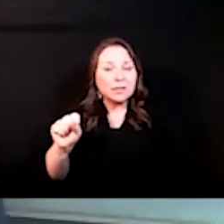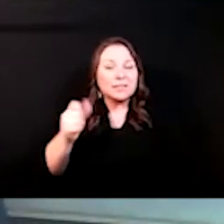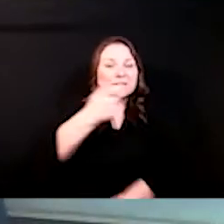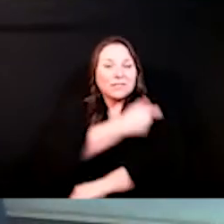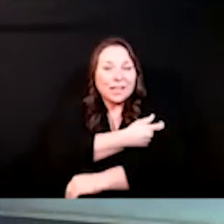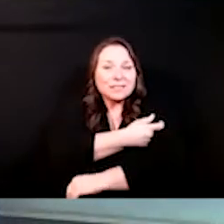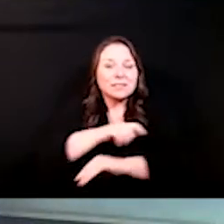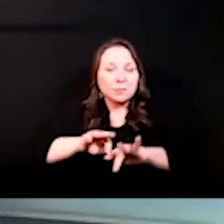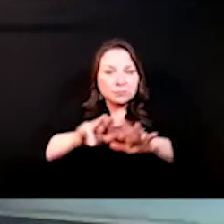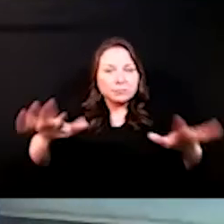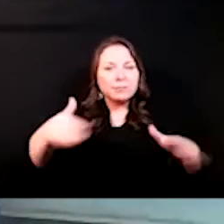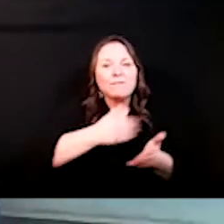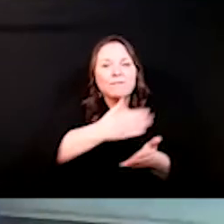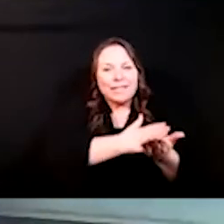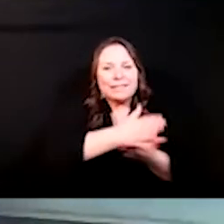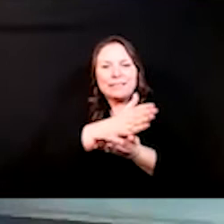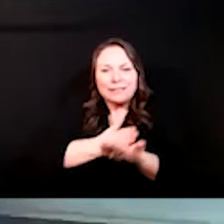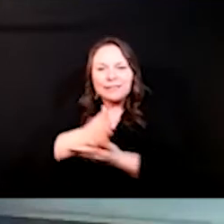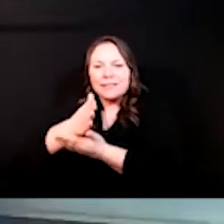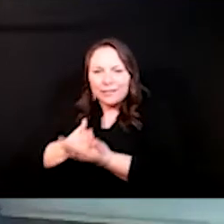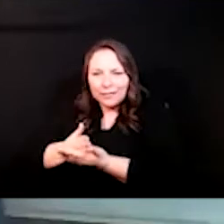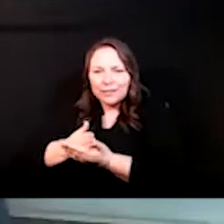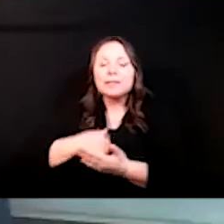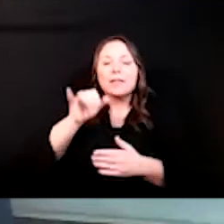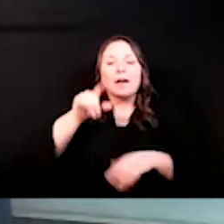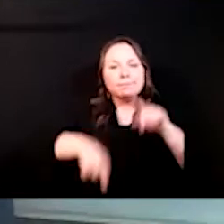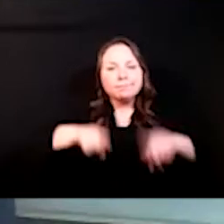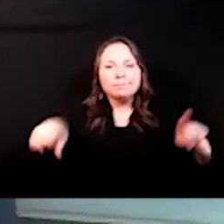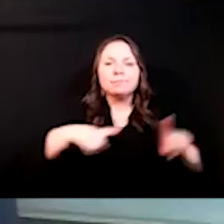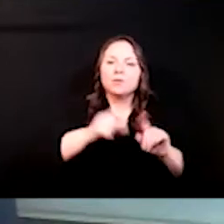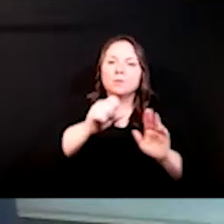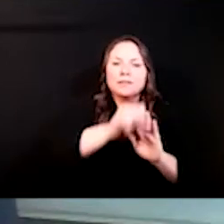STATES, VACCINE DISTRIBUTION HAS BEEN ROLLED OUT IN PHASES